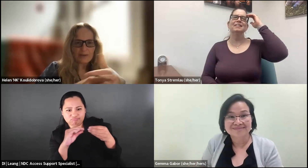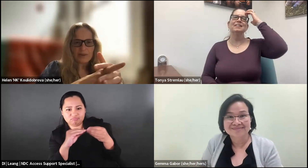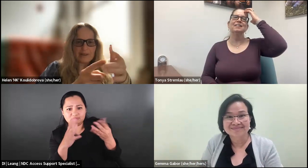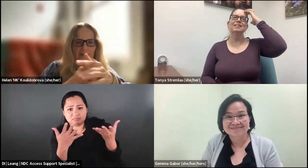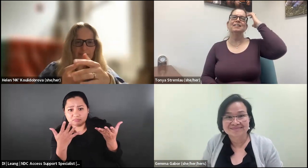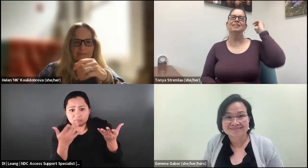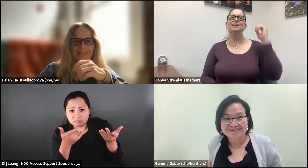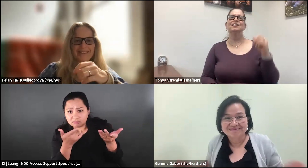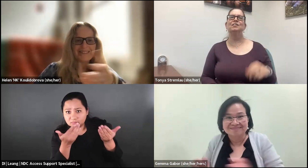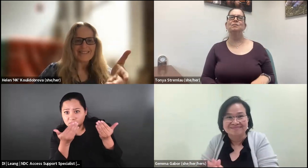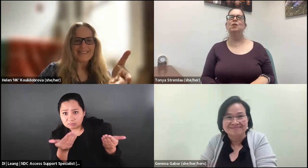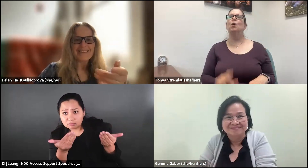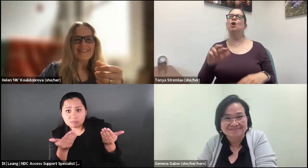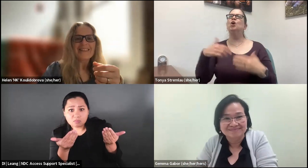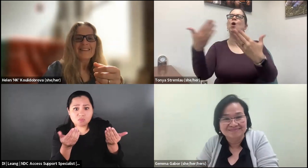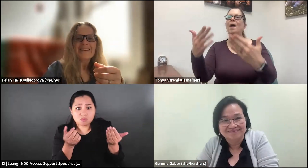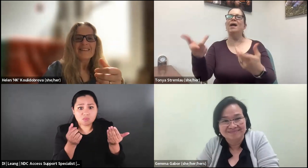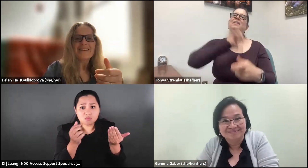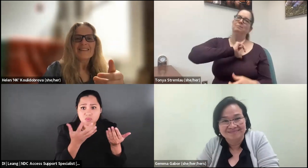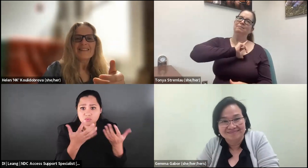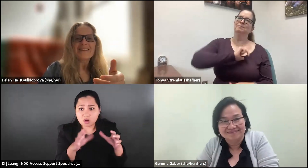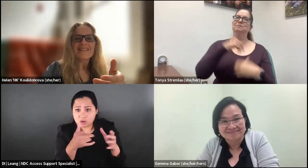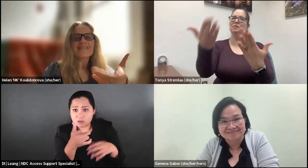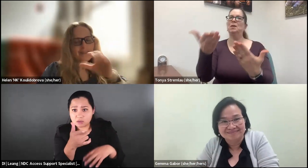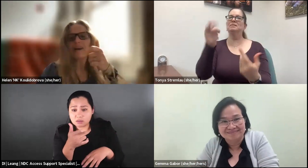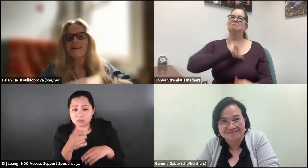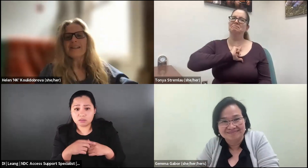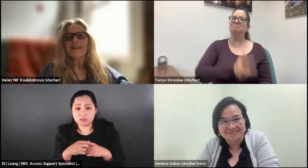I don't want to keep .. No, go ahead.